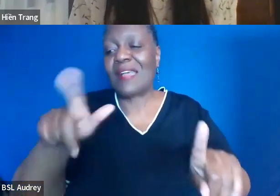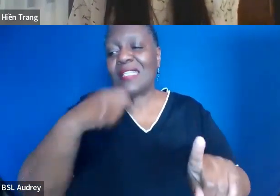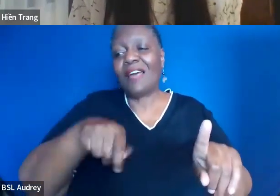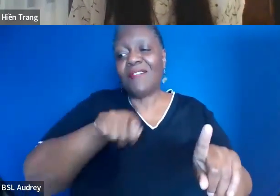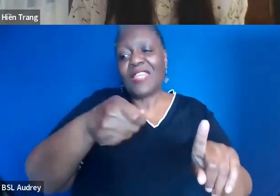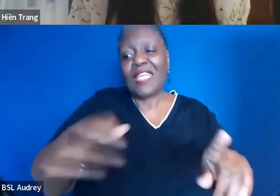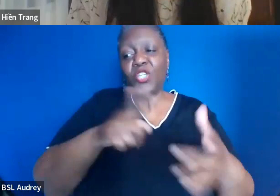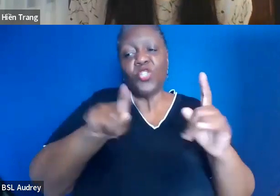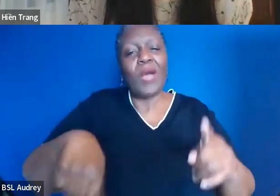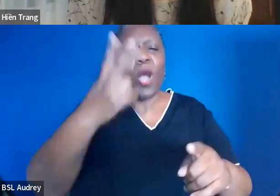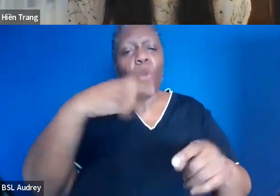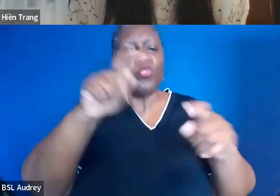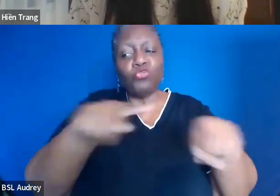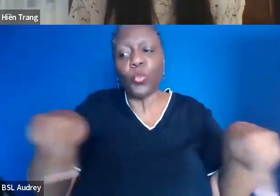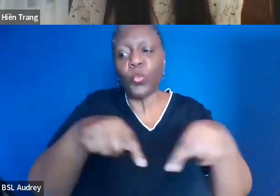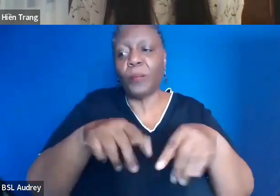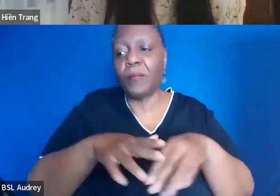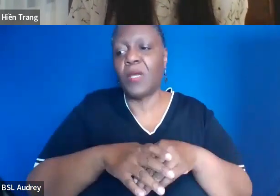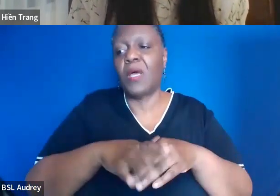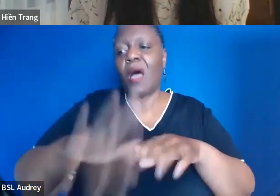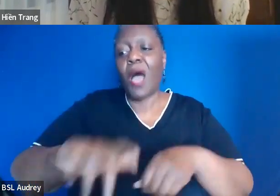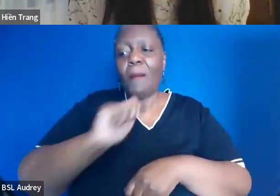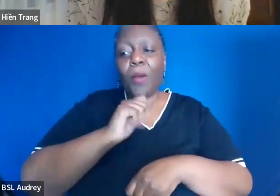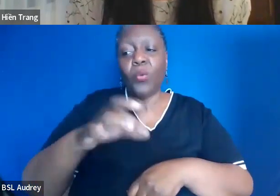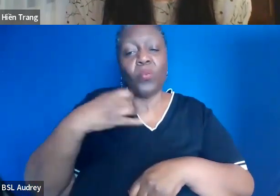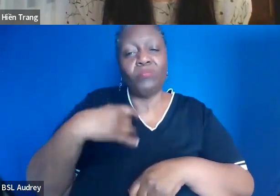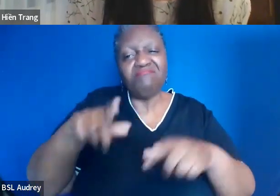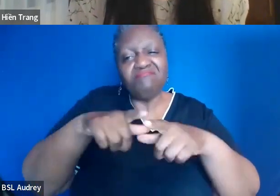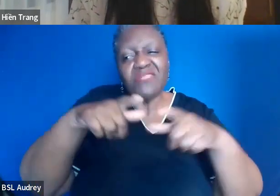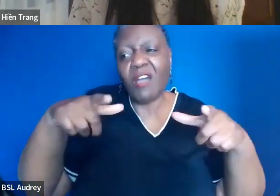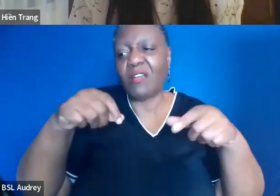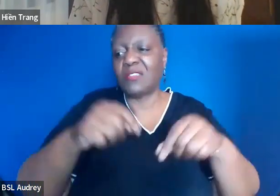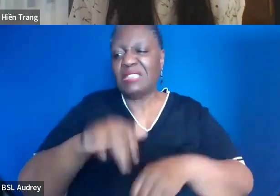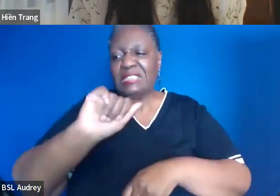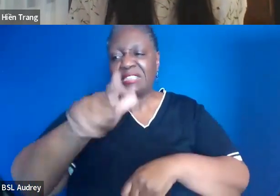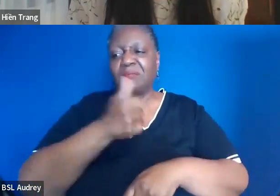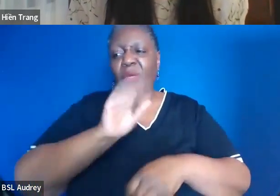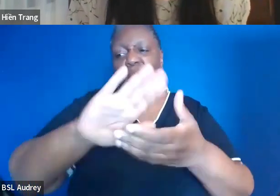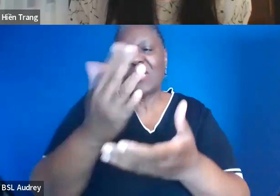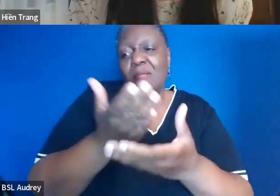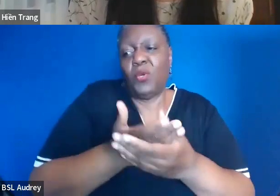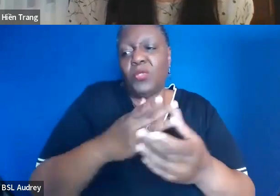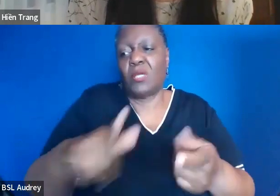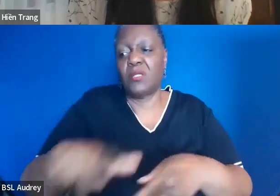A bone-white card, sometimes used as a bookmark while I was reading Octavio Paz,